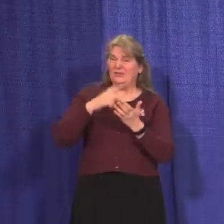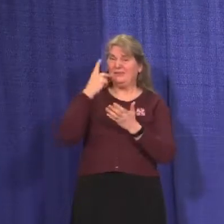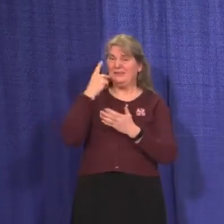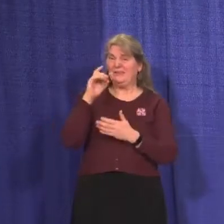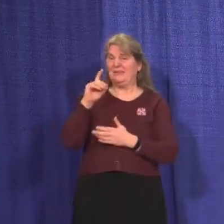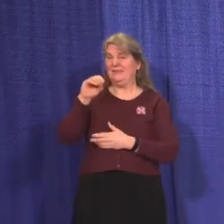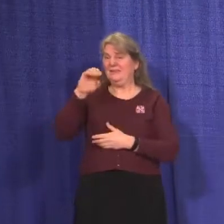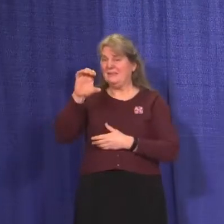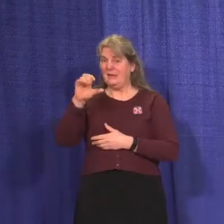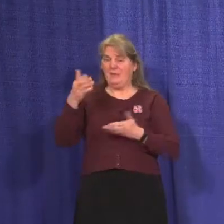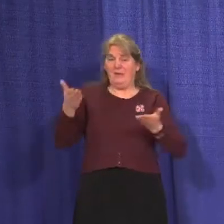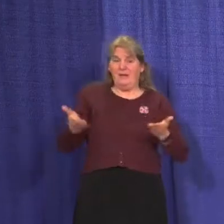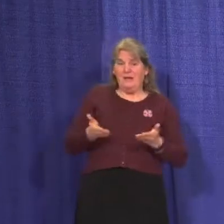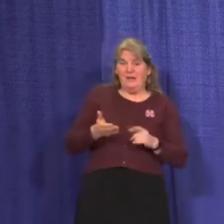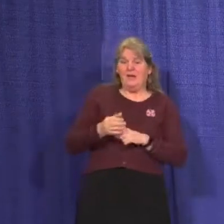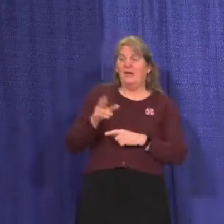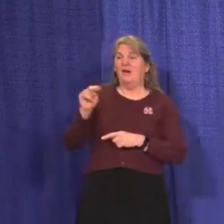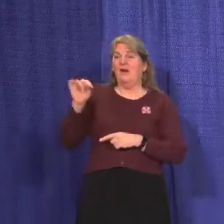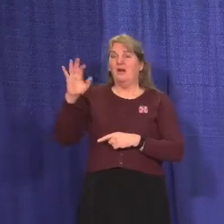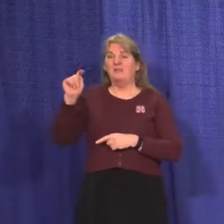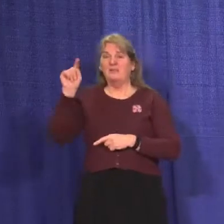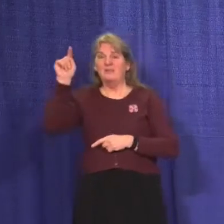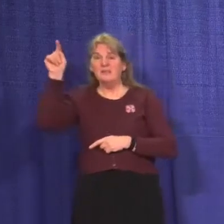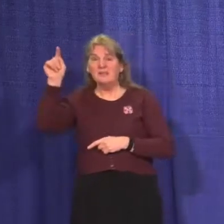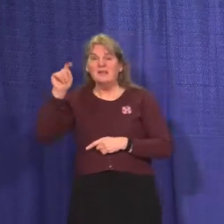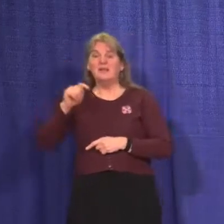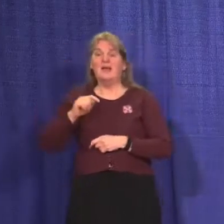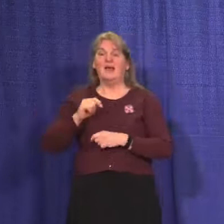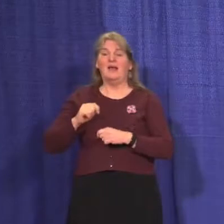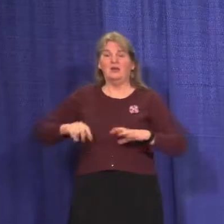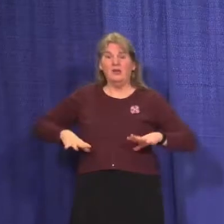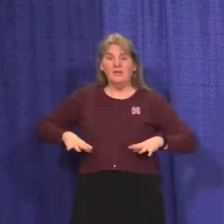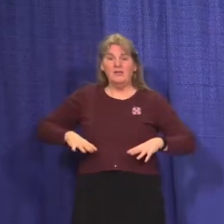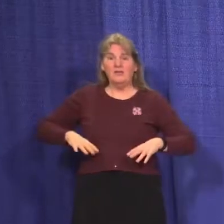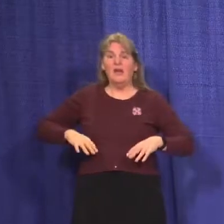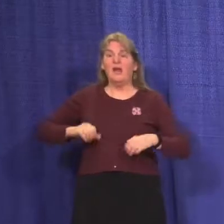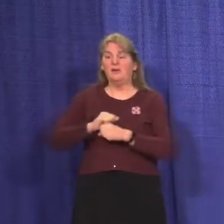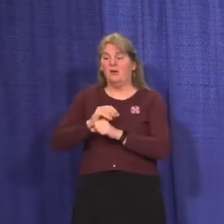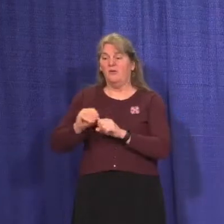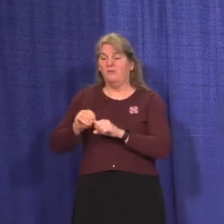Newfoundland has demonstrated, COVID can return and come back